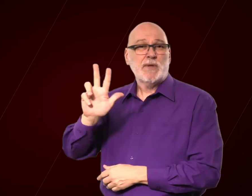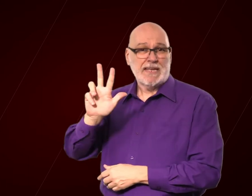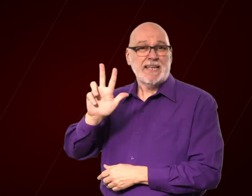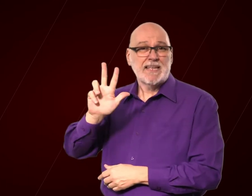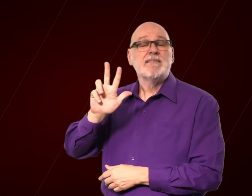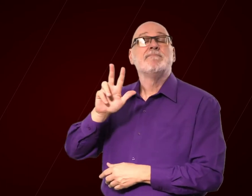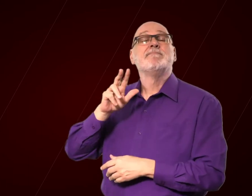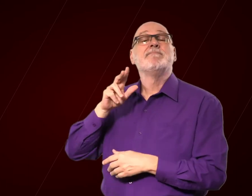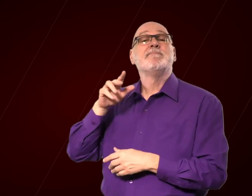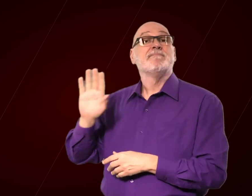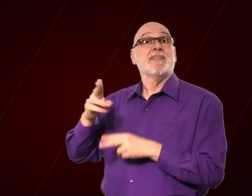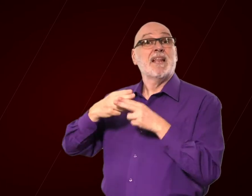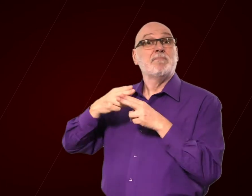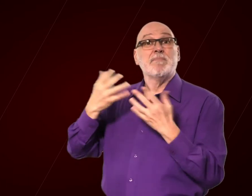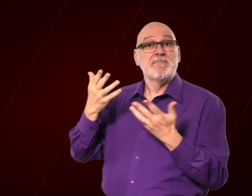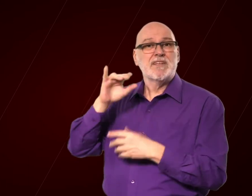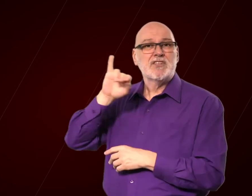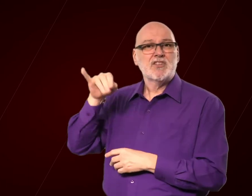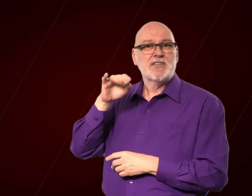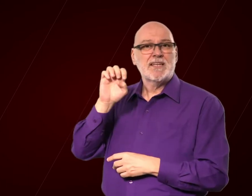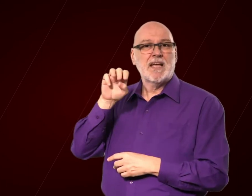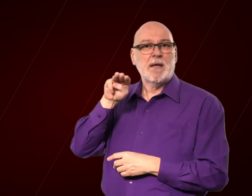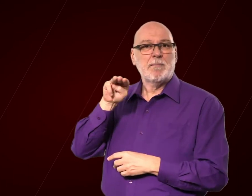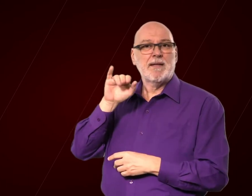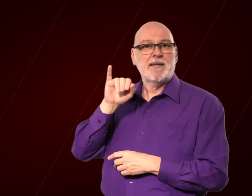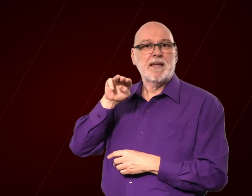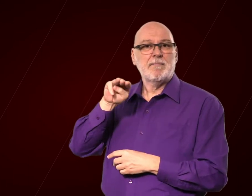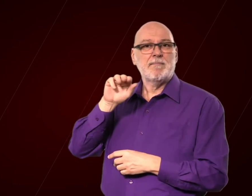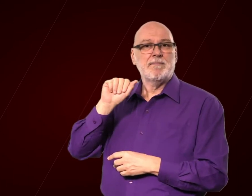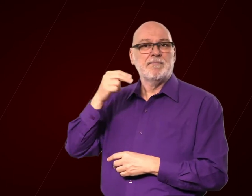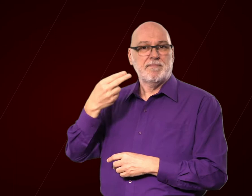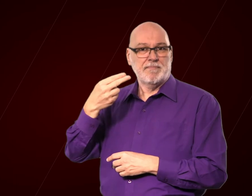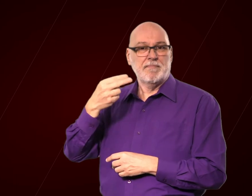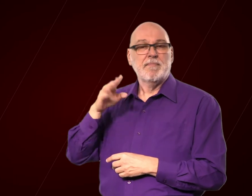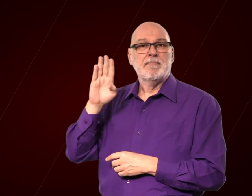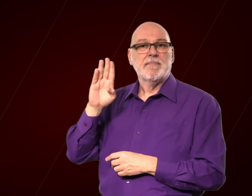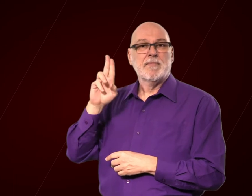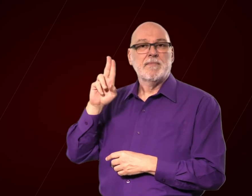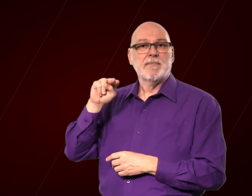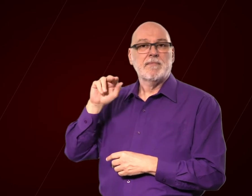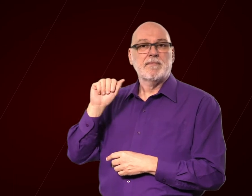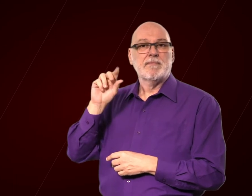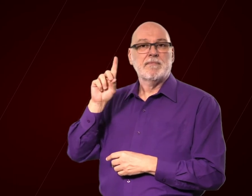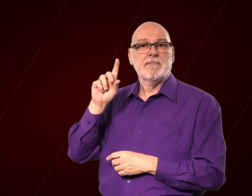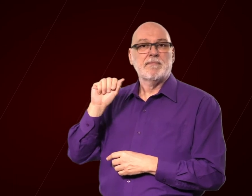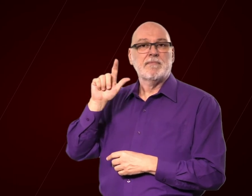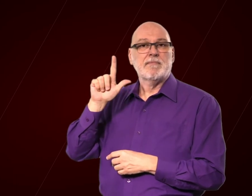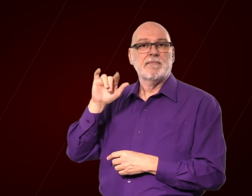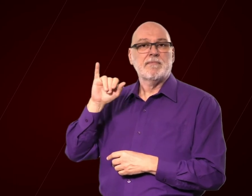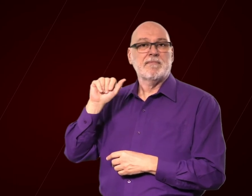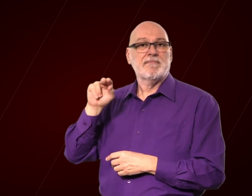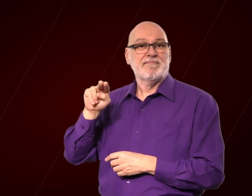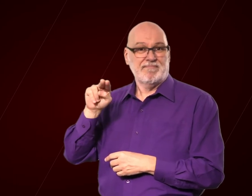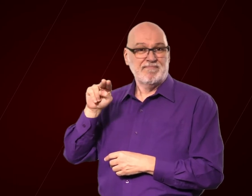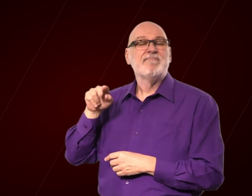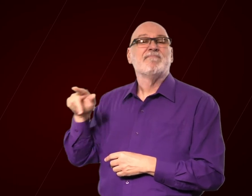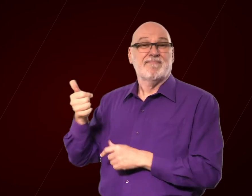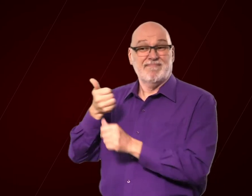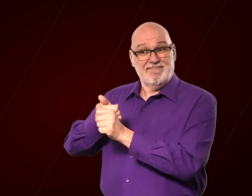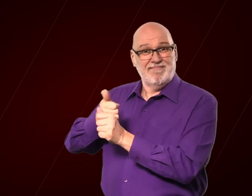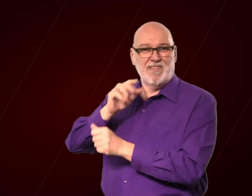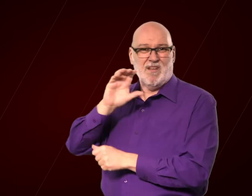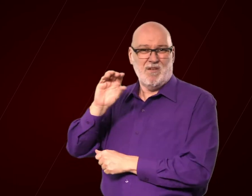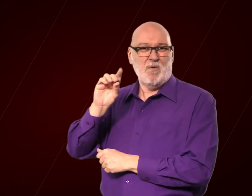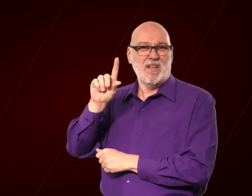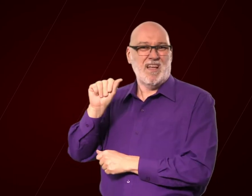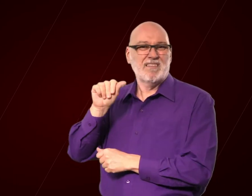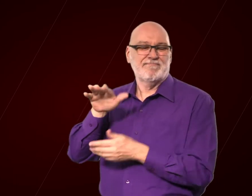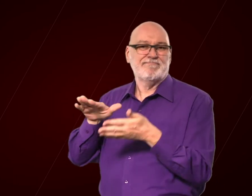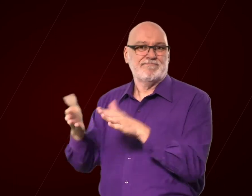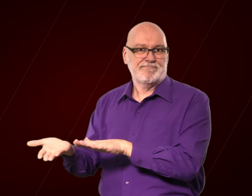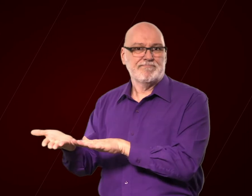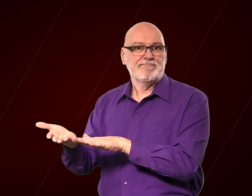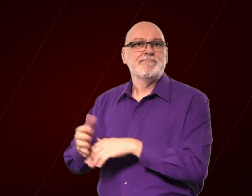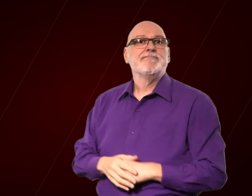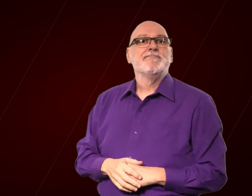CODA daughter, Jemimah Bunadalian.